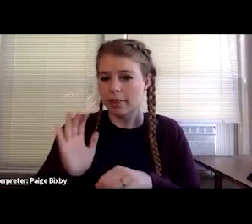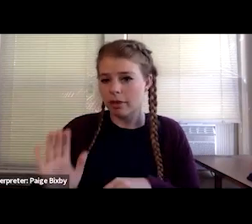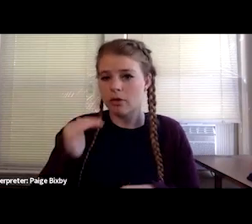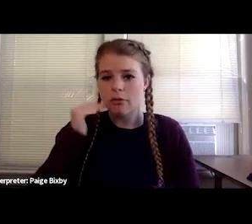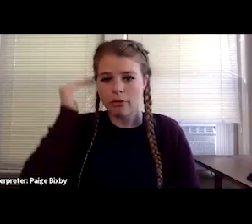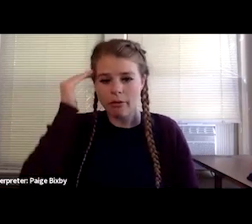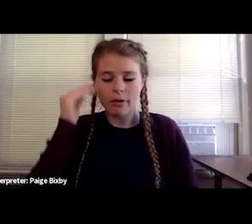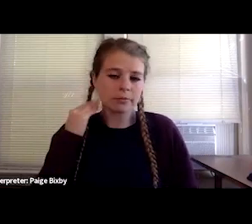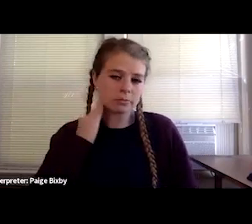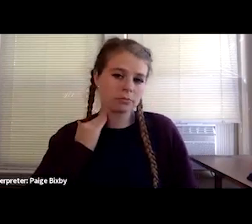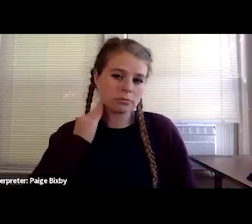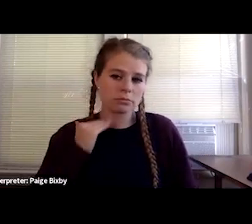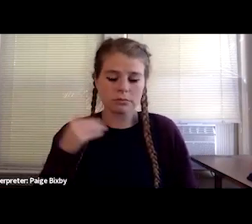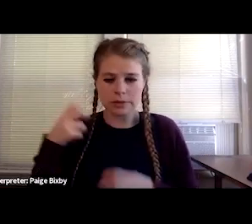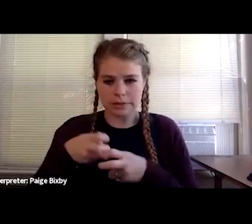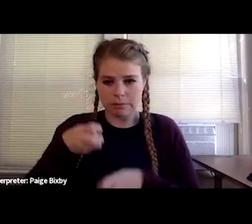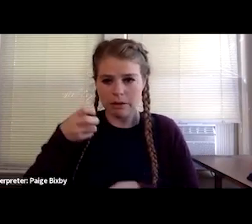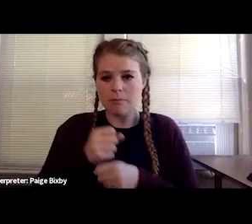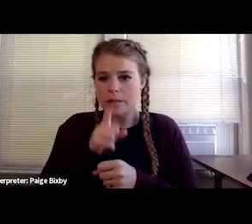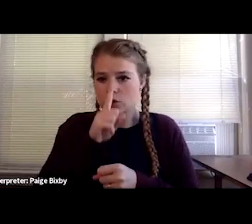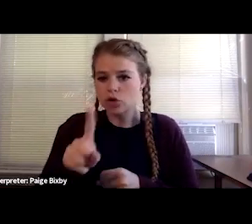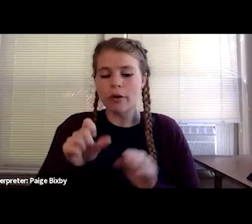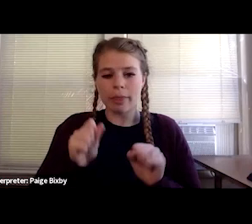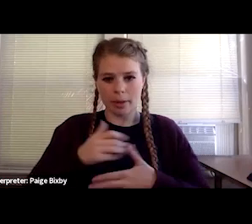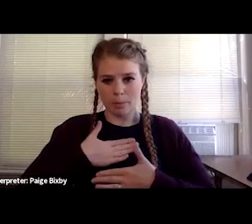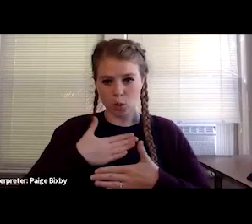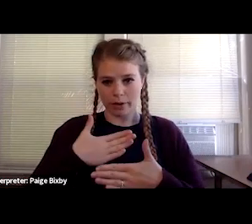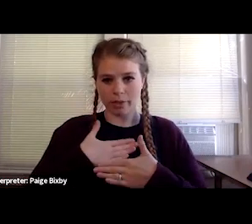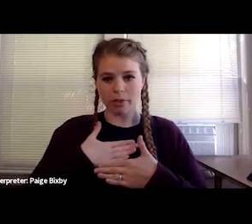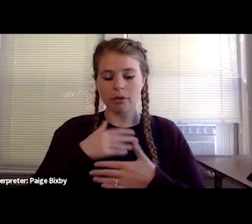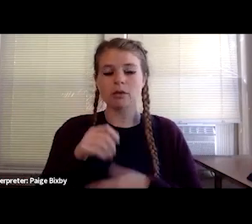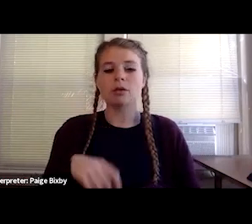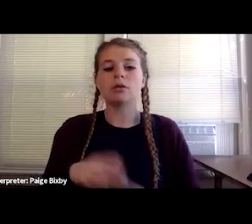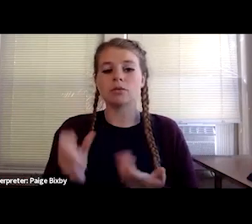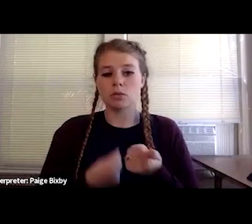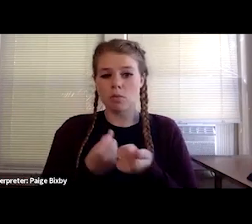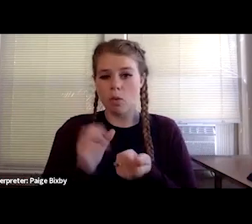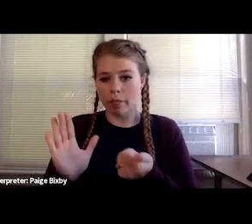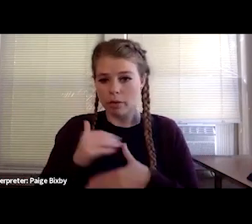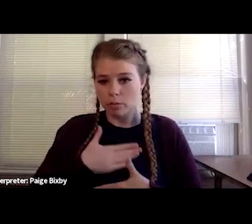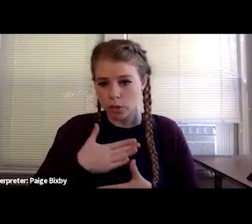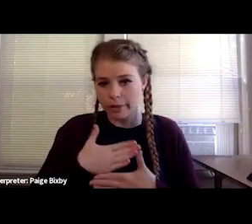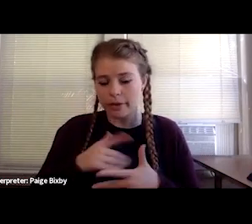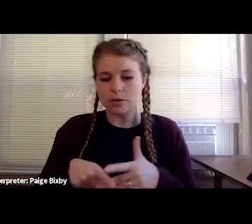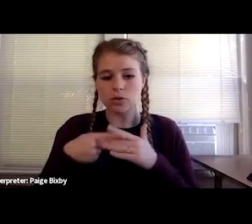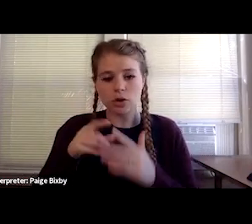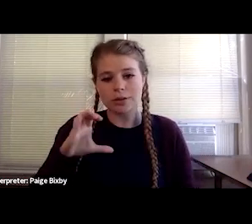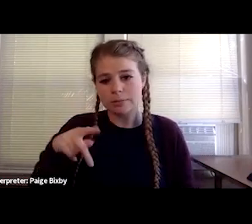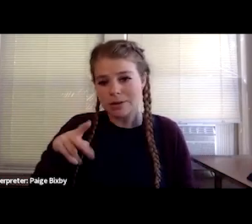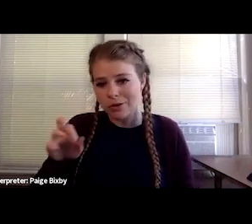making sure the person has an open airway so they can breathe. We're supporting the person's breathing, we're beginning CPR if the person doesn't have a pulse,